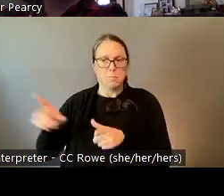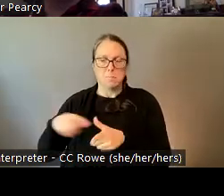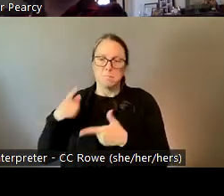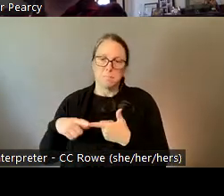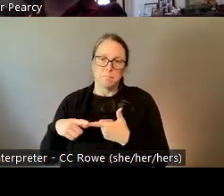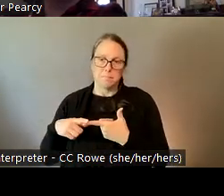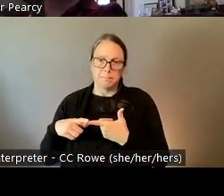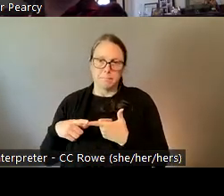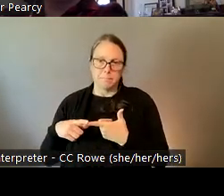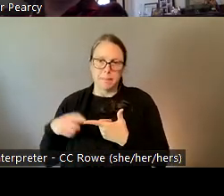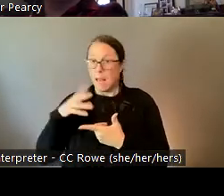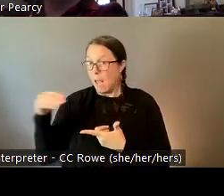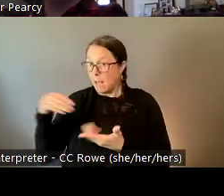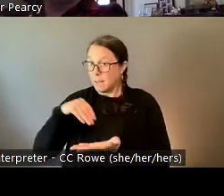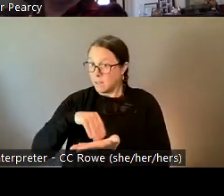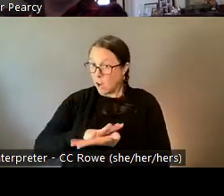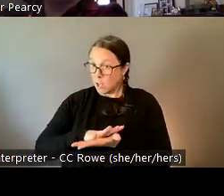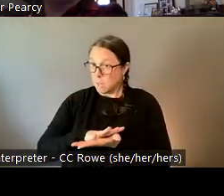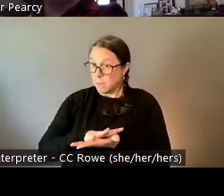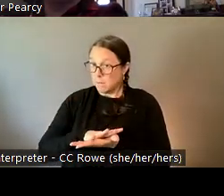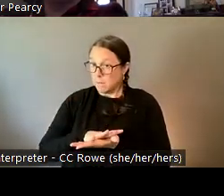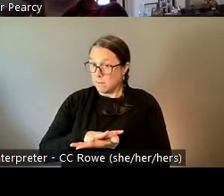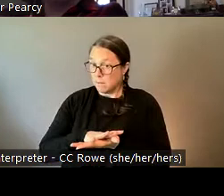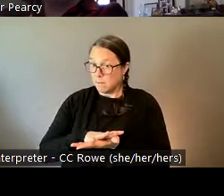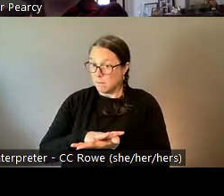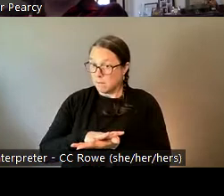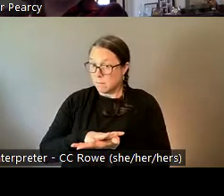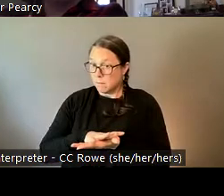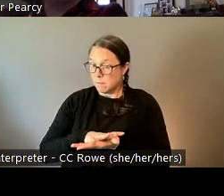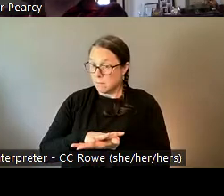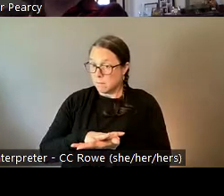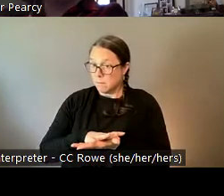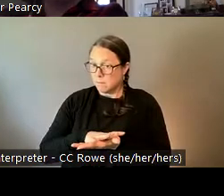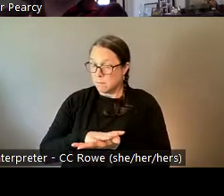and as long as the document is written in the correct language,